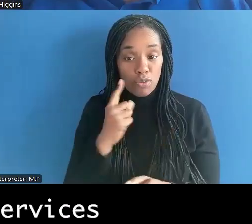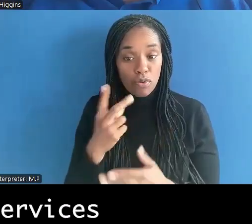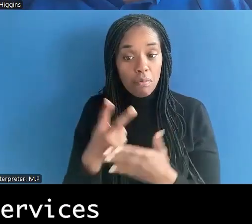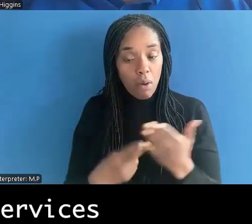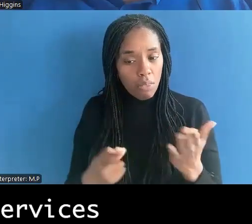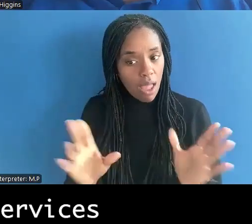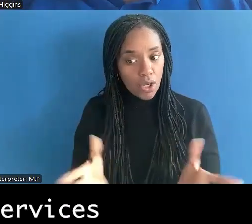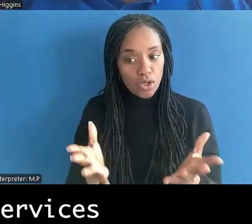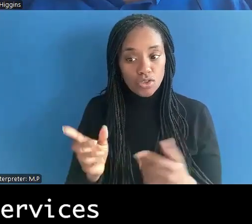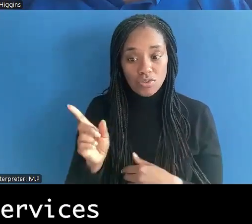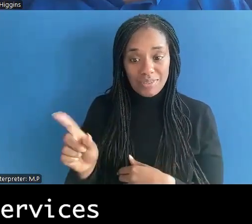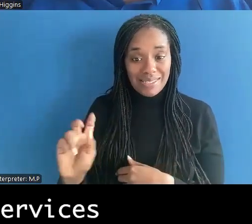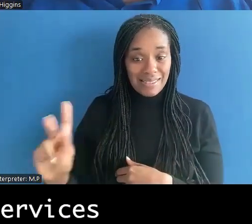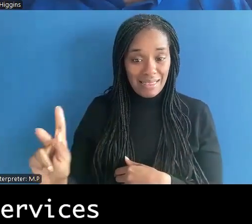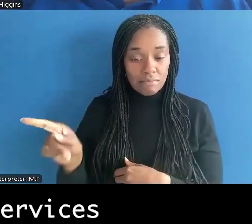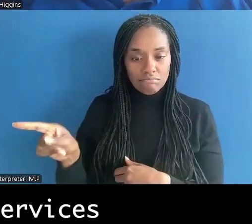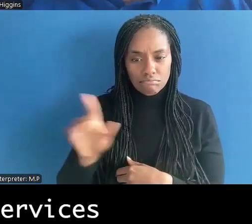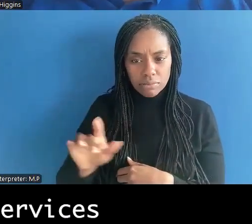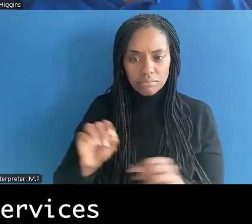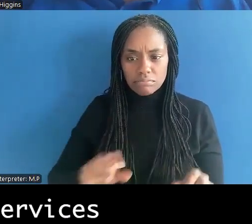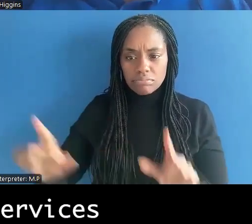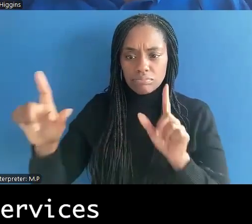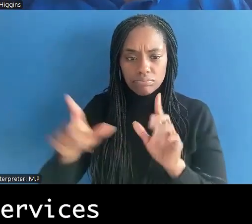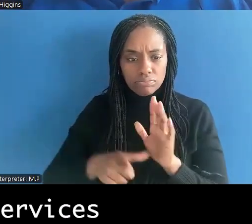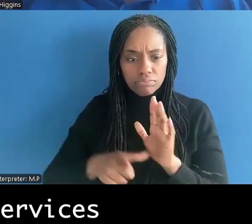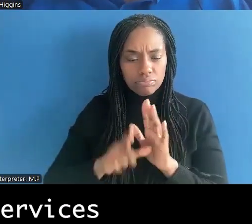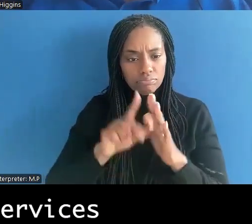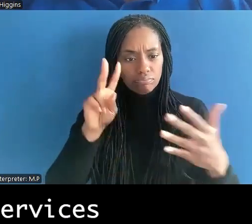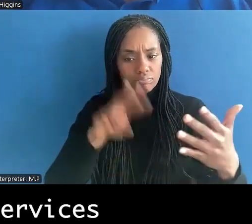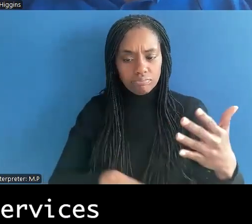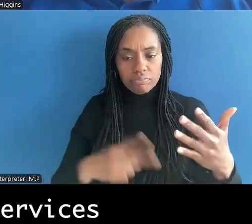this Department of Health Care Services link, to get more information about